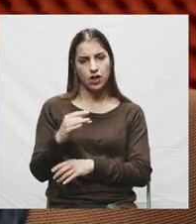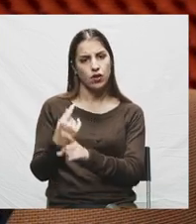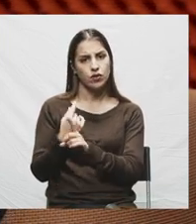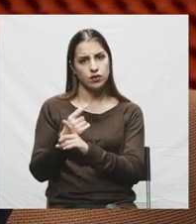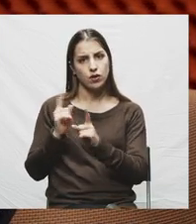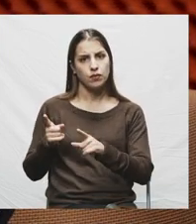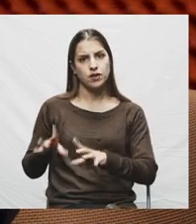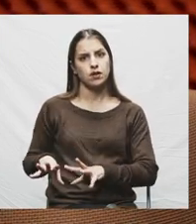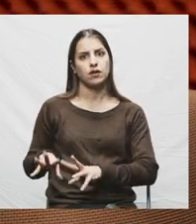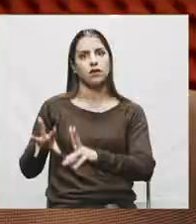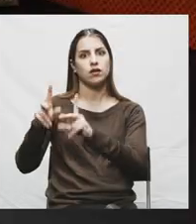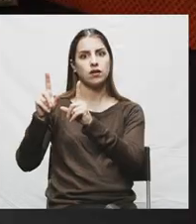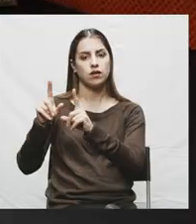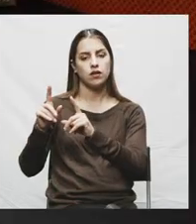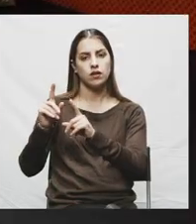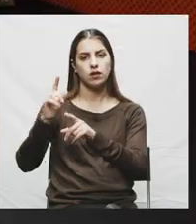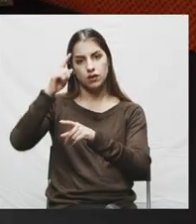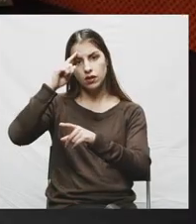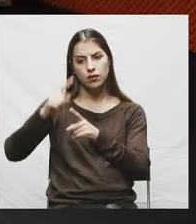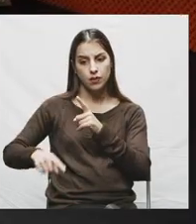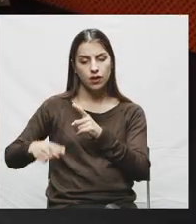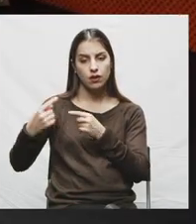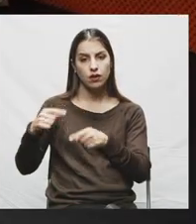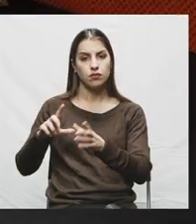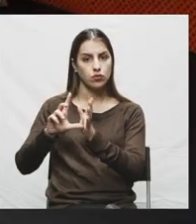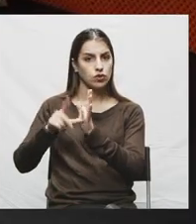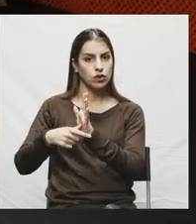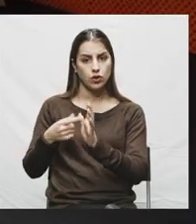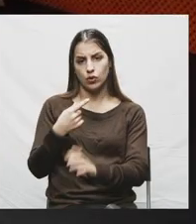something start’s boiling, boiling, boiling and suddenly, there’s several projects